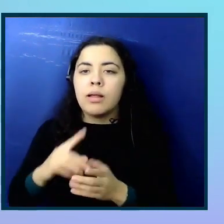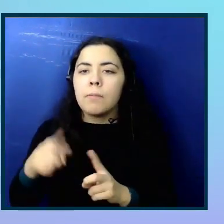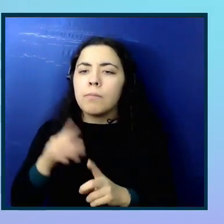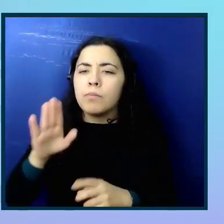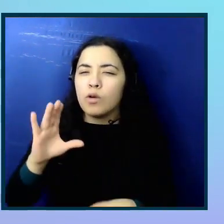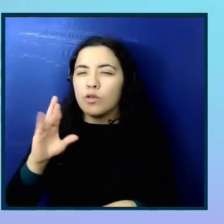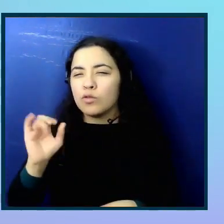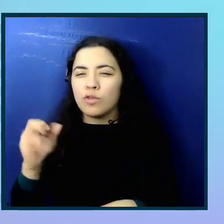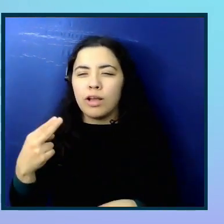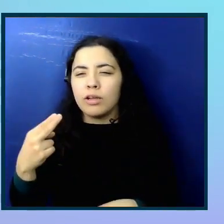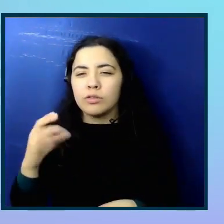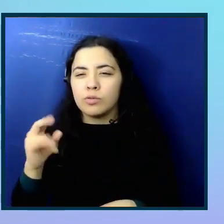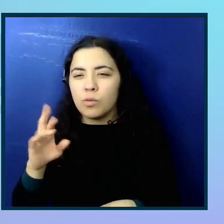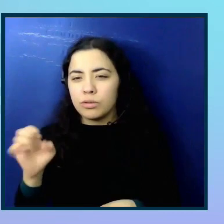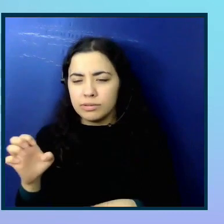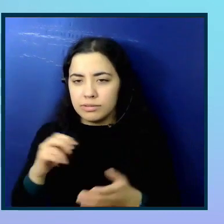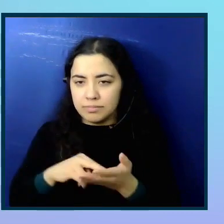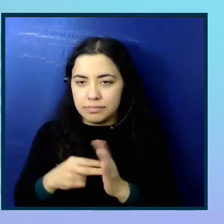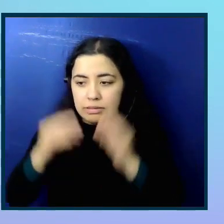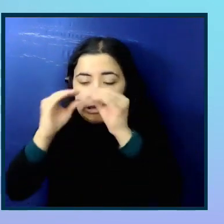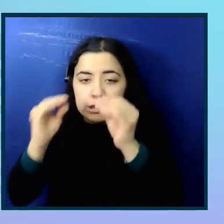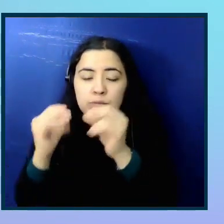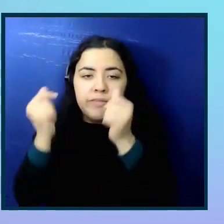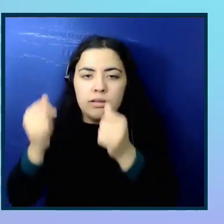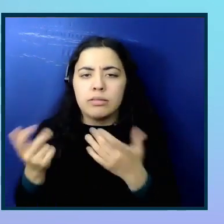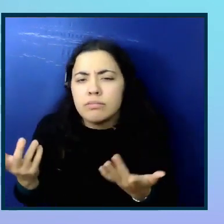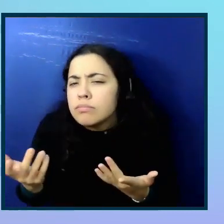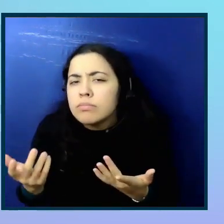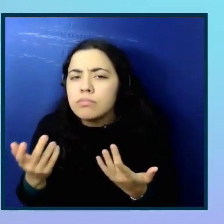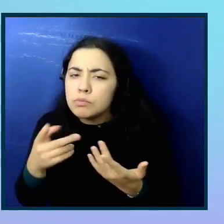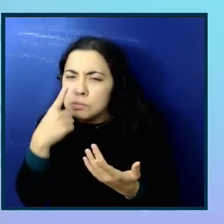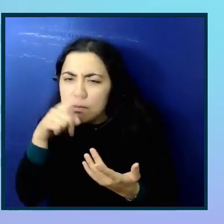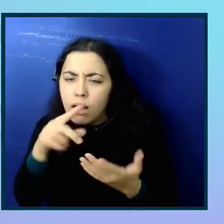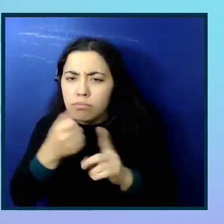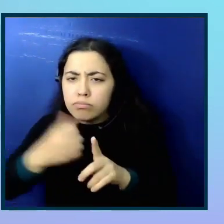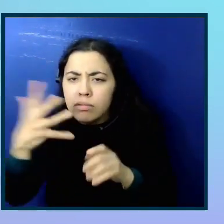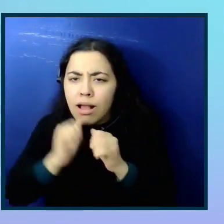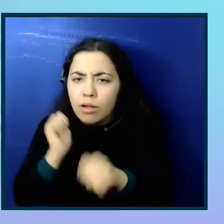So you mentioned a crash course. Can you speak to how you enabled that? Who taught it?